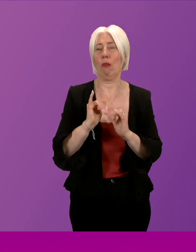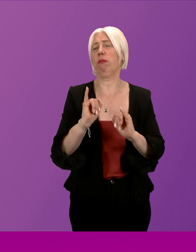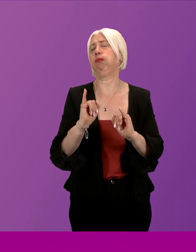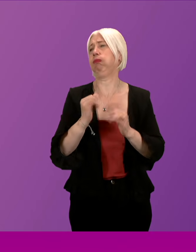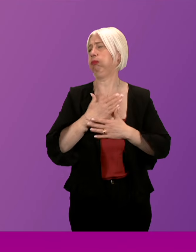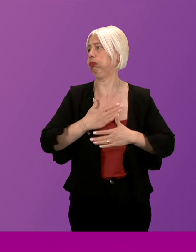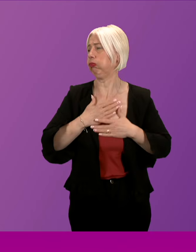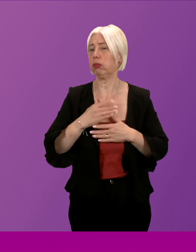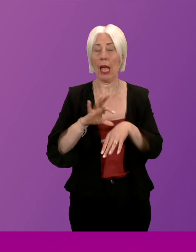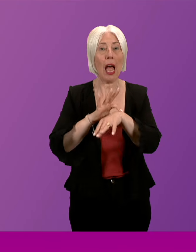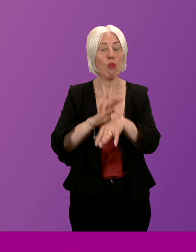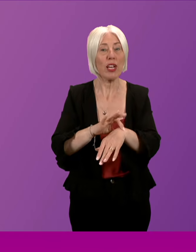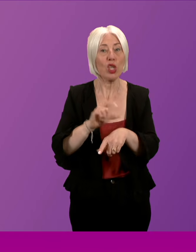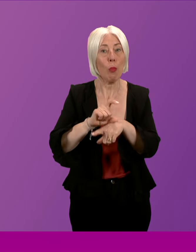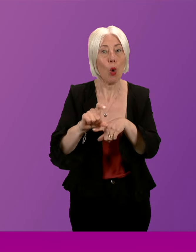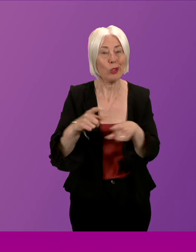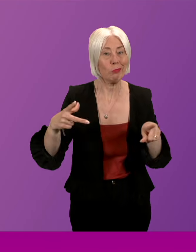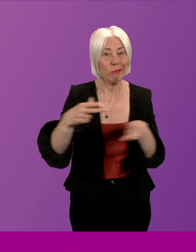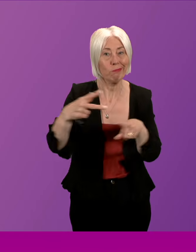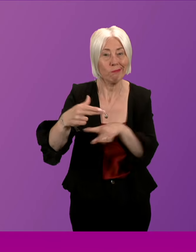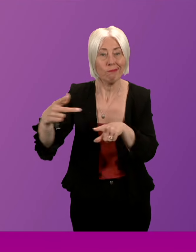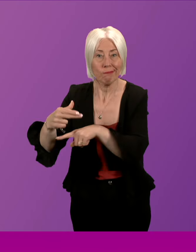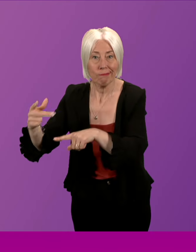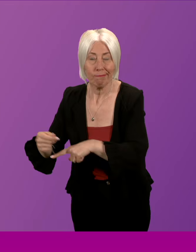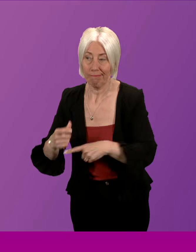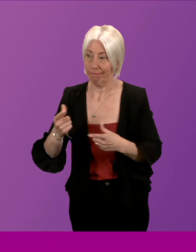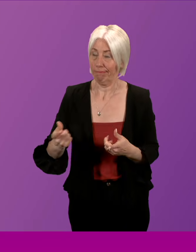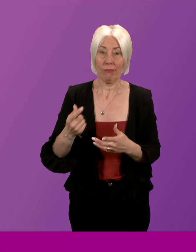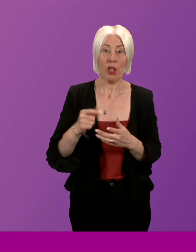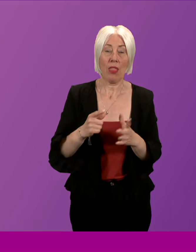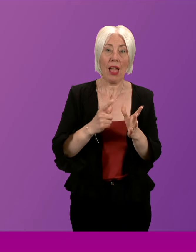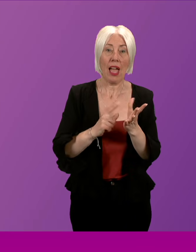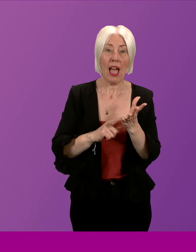how apprenticeship courses are being cut, with the survival of the Alloa campus being put into